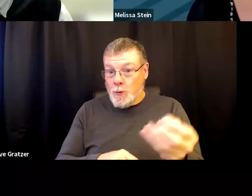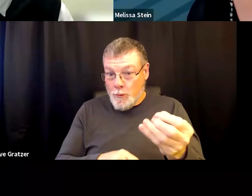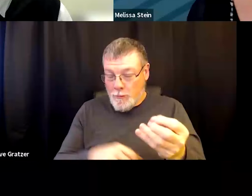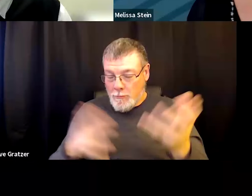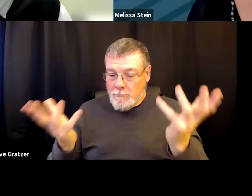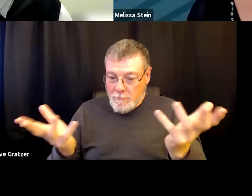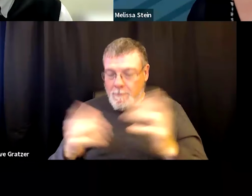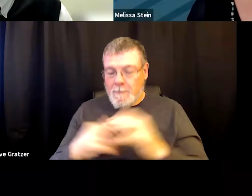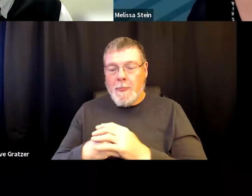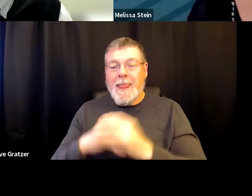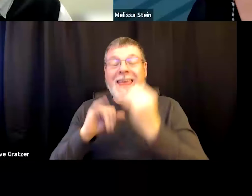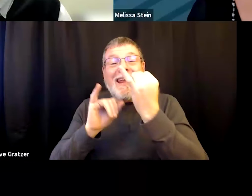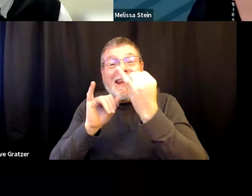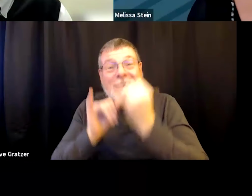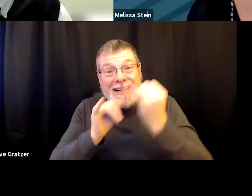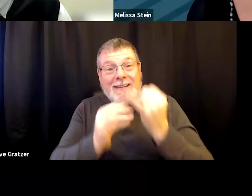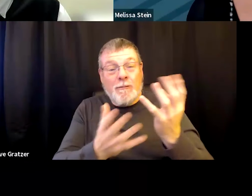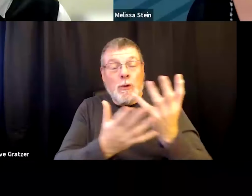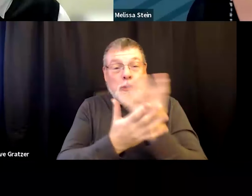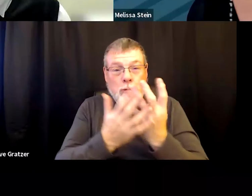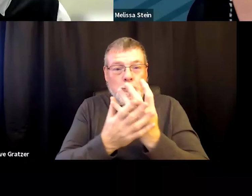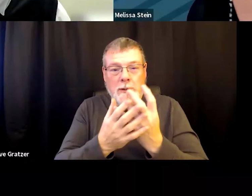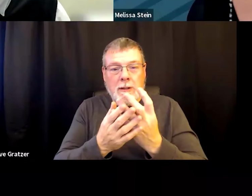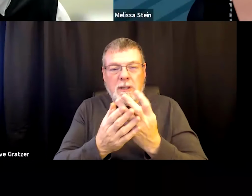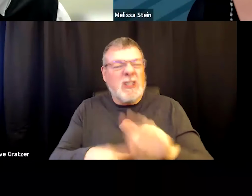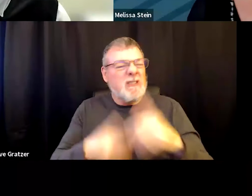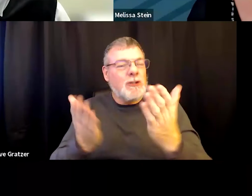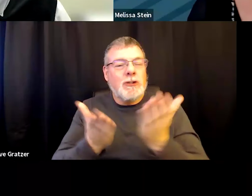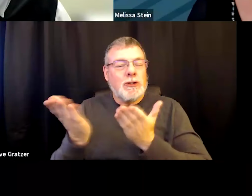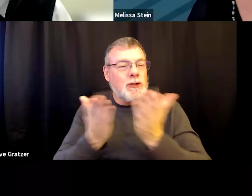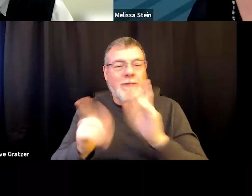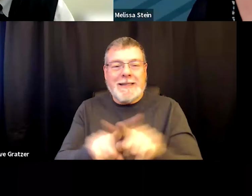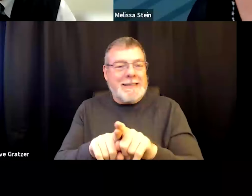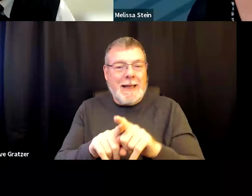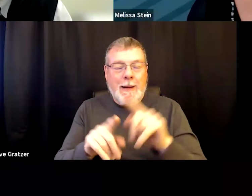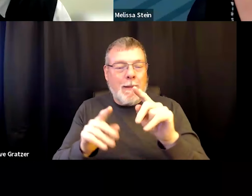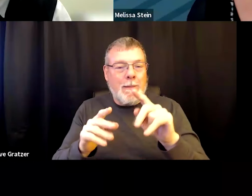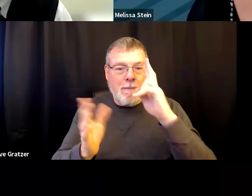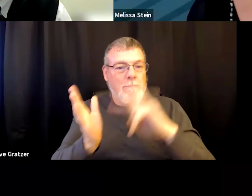I think that individual screens serve the same purpose. So you end up developing a battery of multiple screens